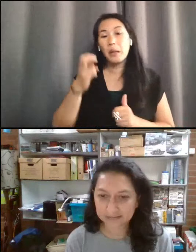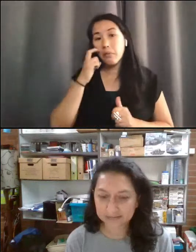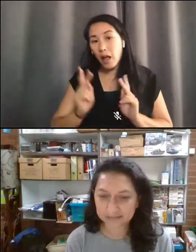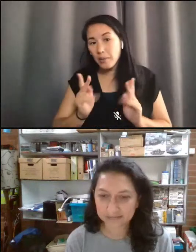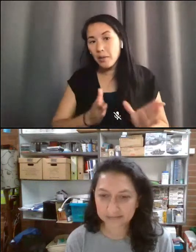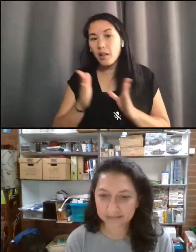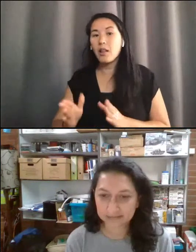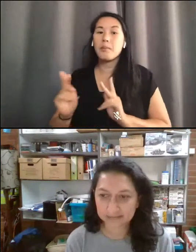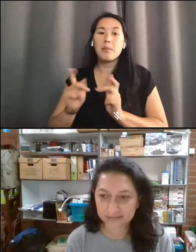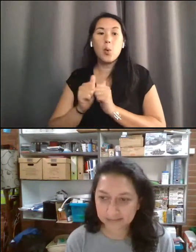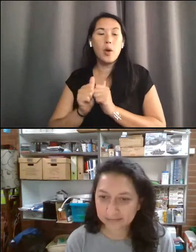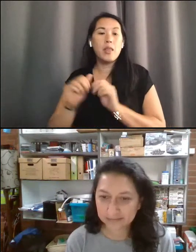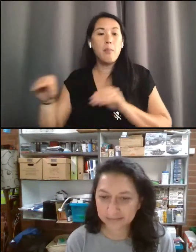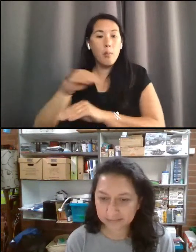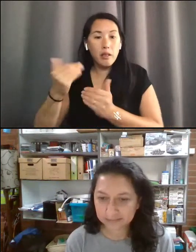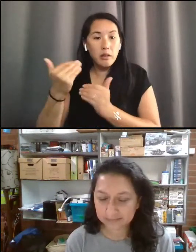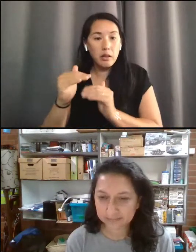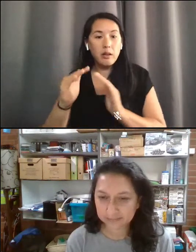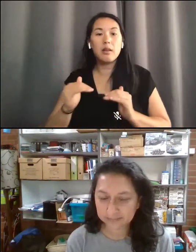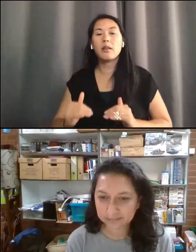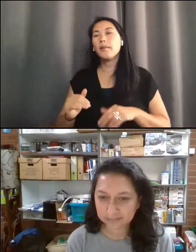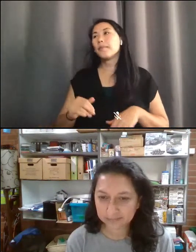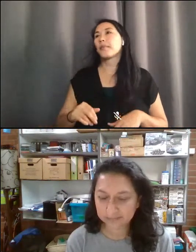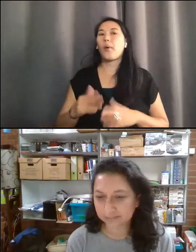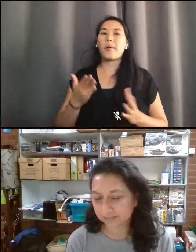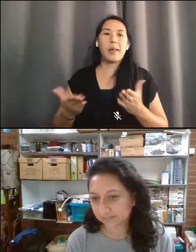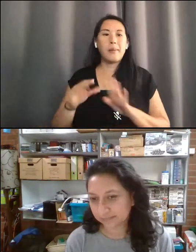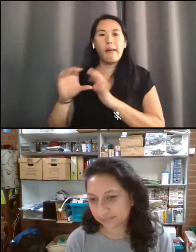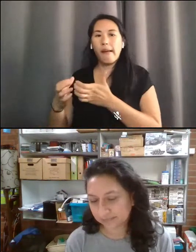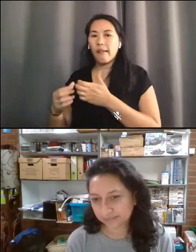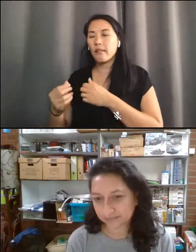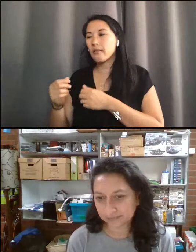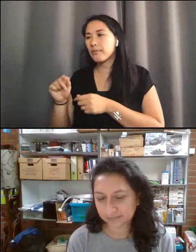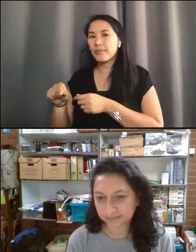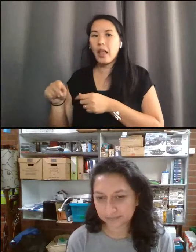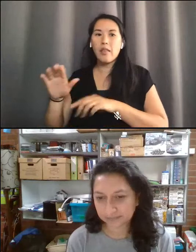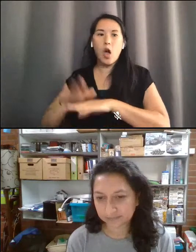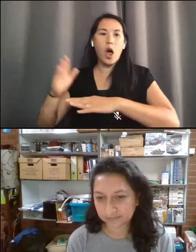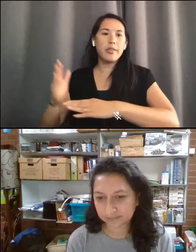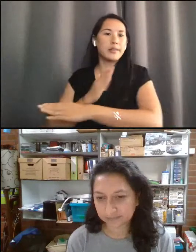mobility impairments people who are somewhere identify on the spectrum and are neurodivergent